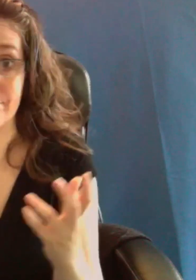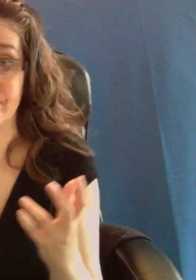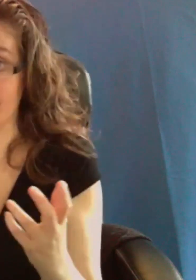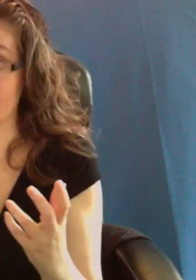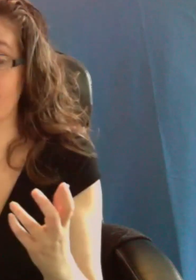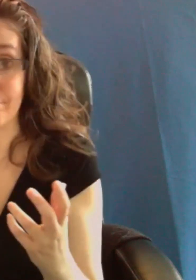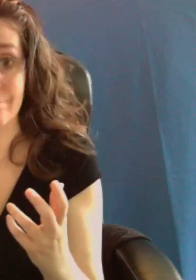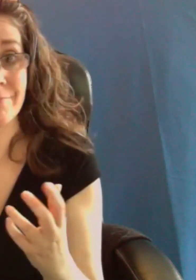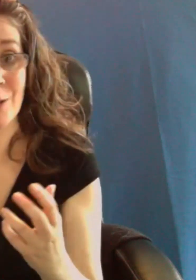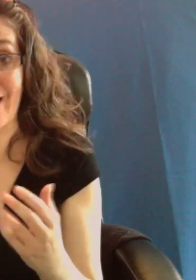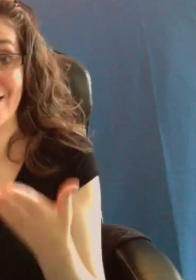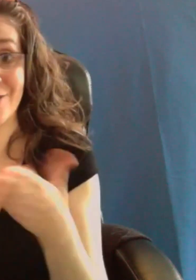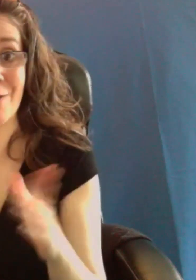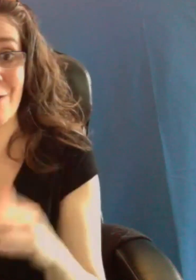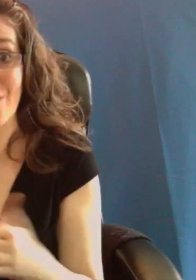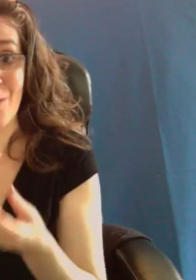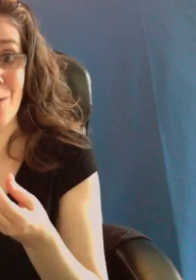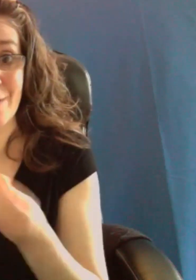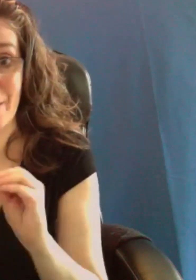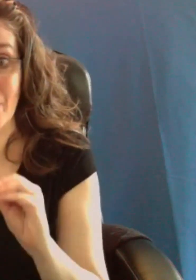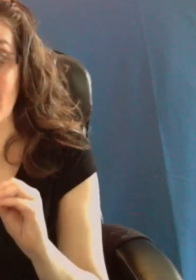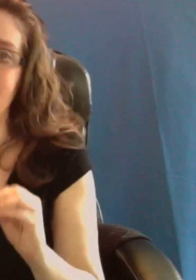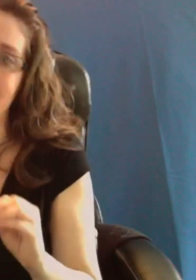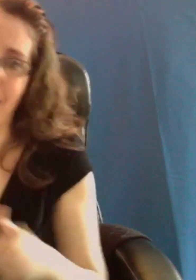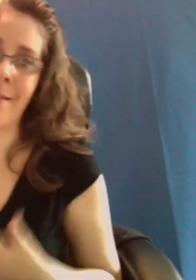line. It is not answered live, but we do respond to every